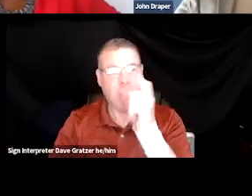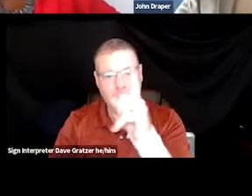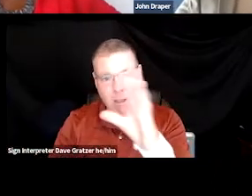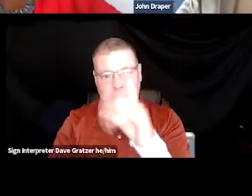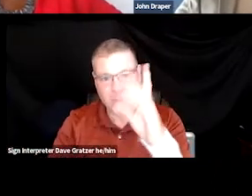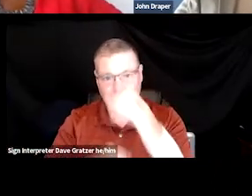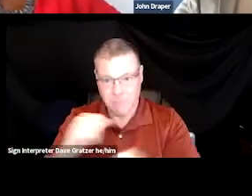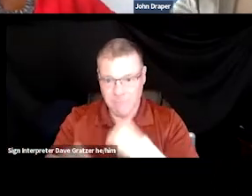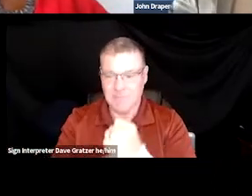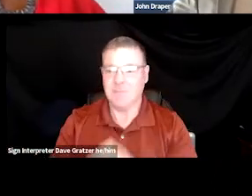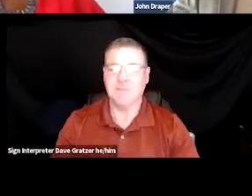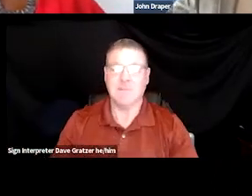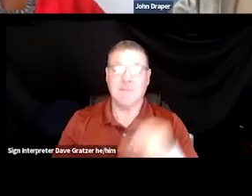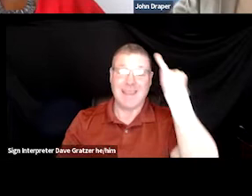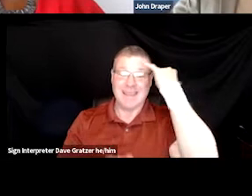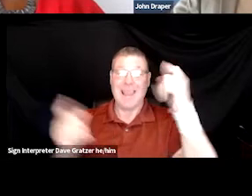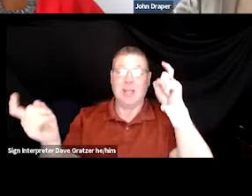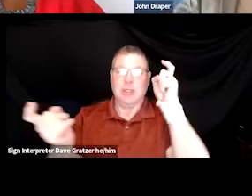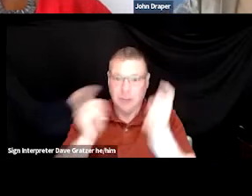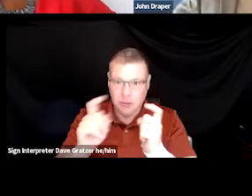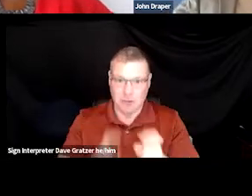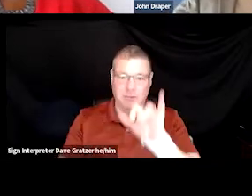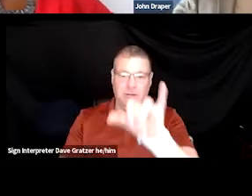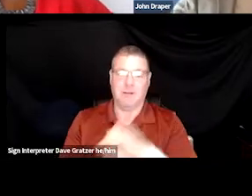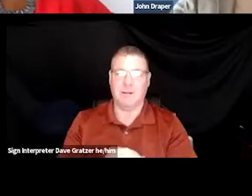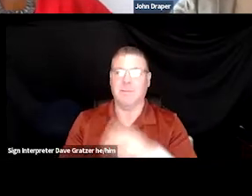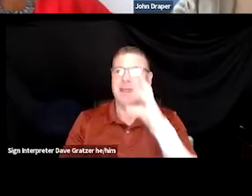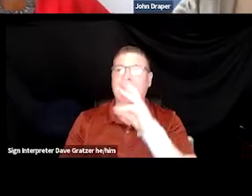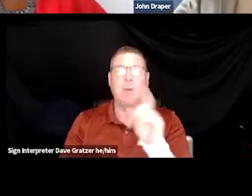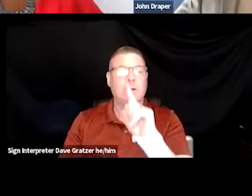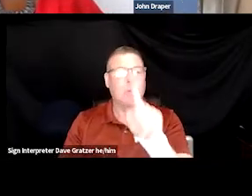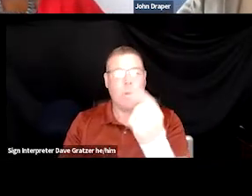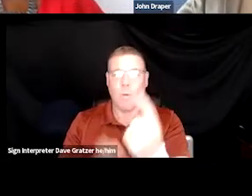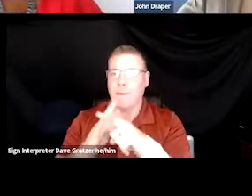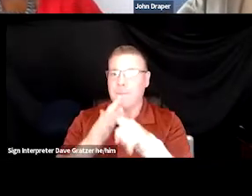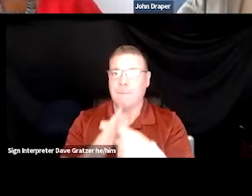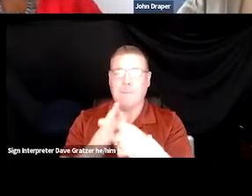The idea was to change that course. And it was only the beginning of a very long road.